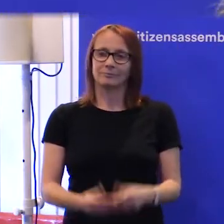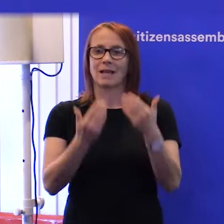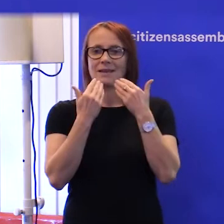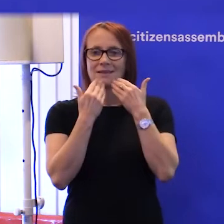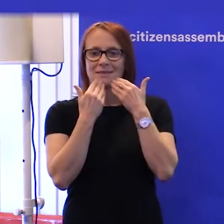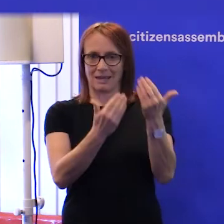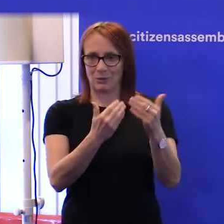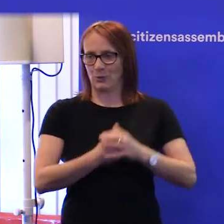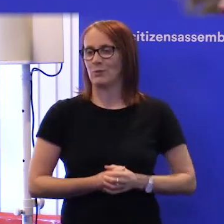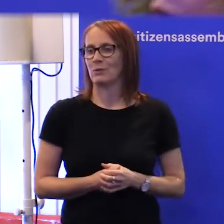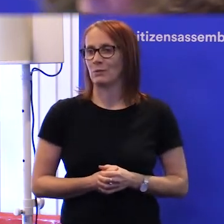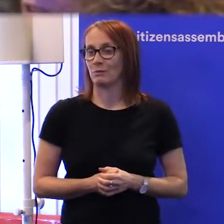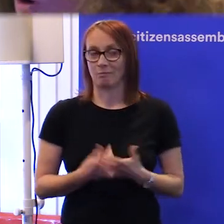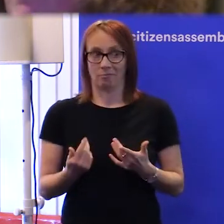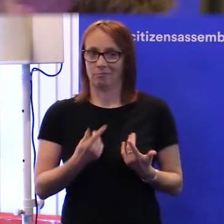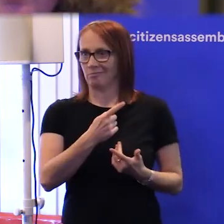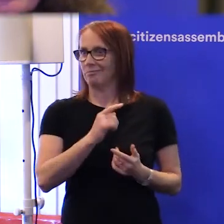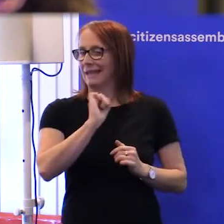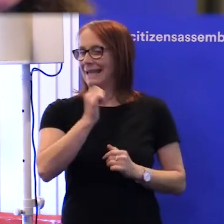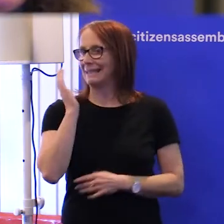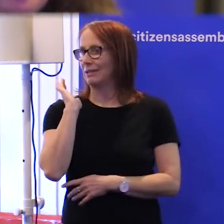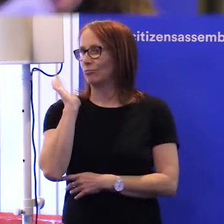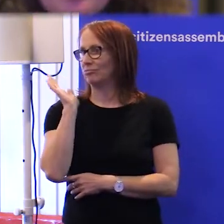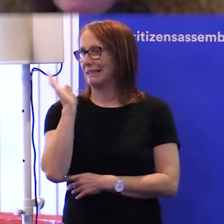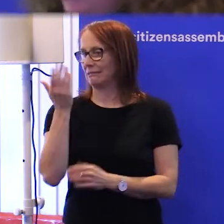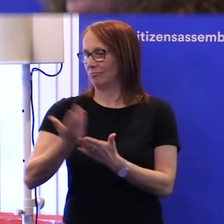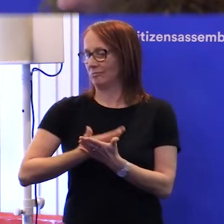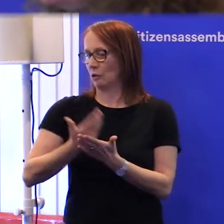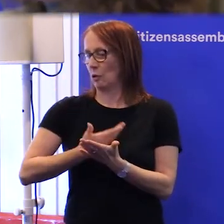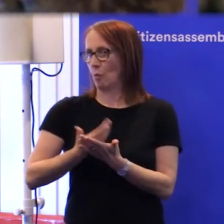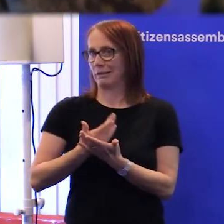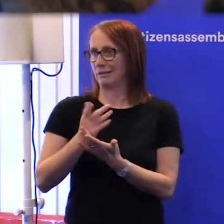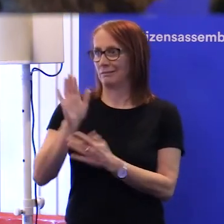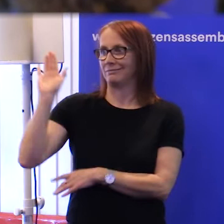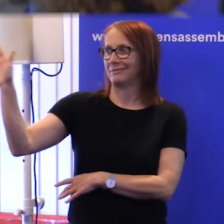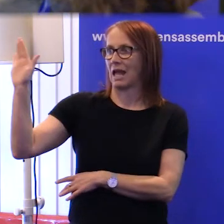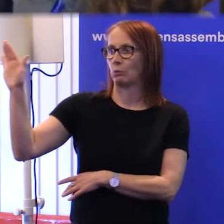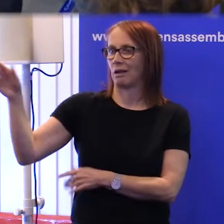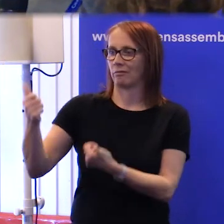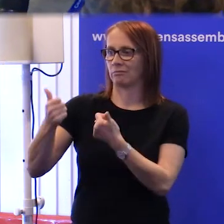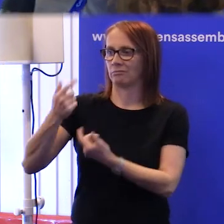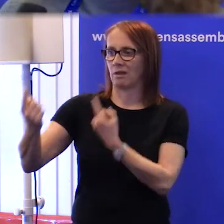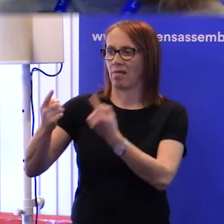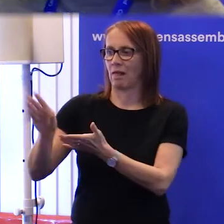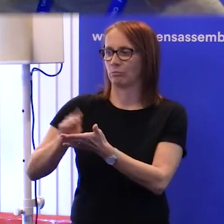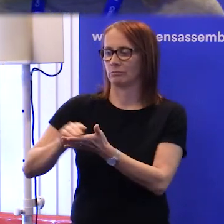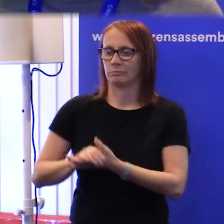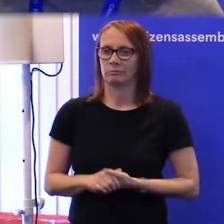and of course there are copies all filled slides available on one of the tables outside I think a bit of a counter through the history of the press